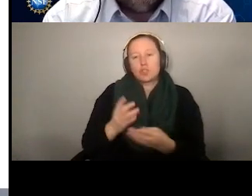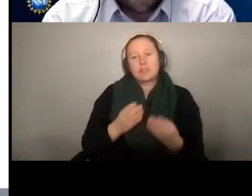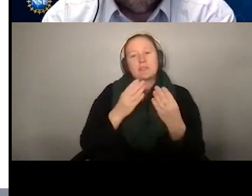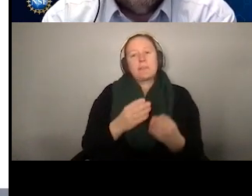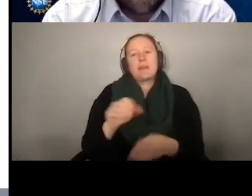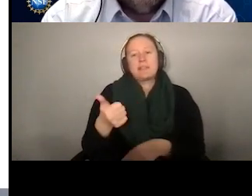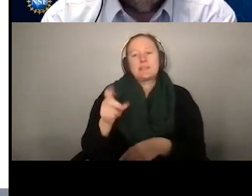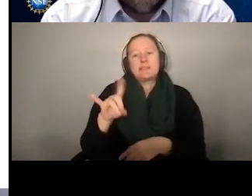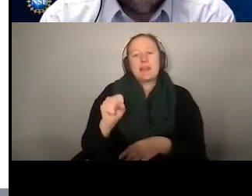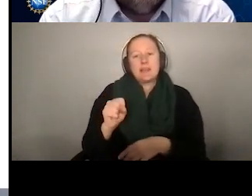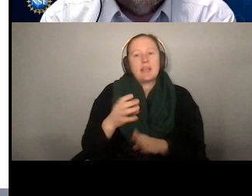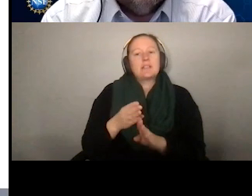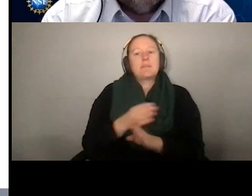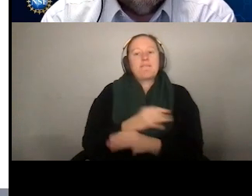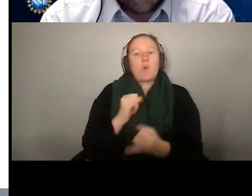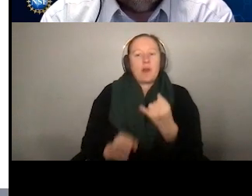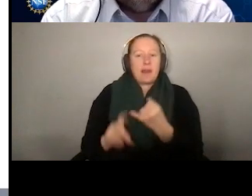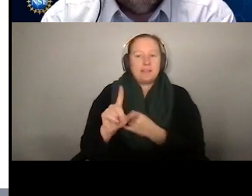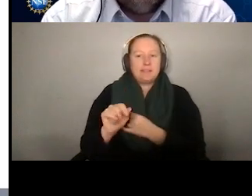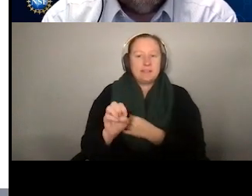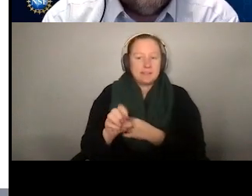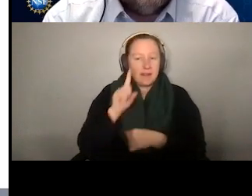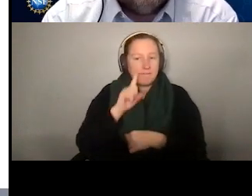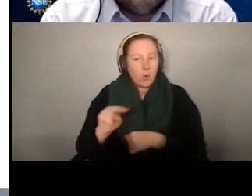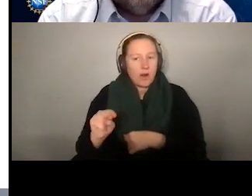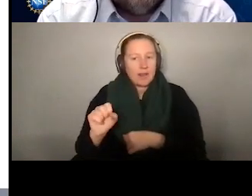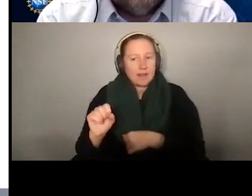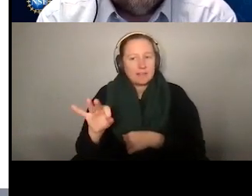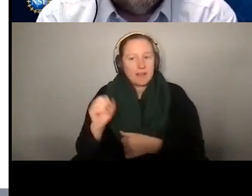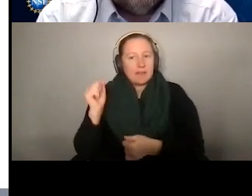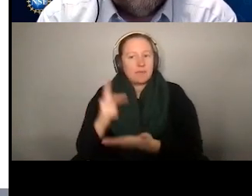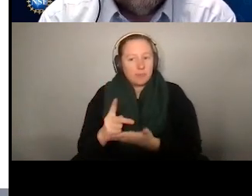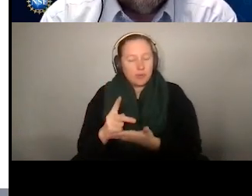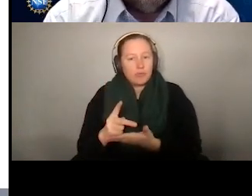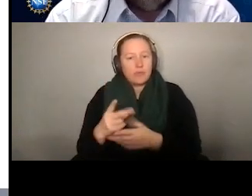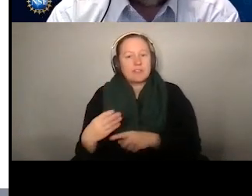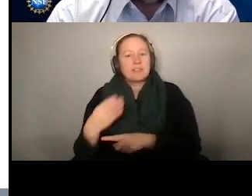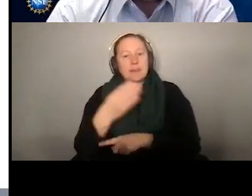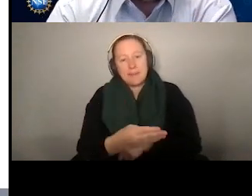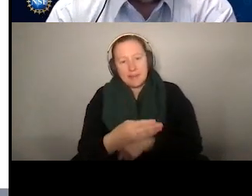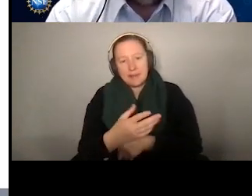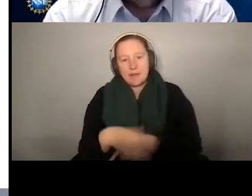prior to the award end date. For NSF approved no cost extensions, they should be submitted at least 45 days